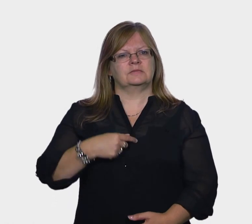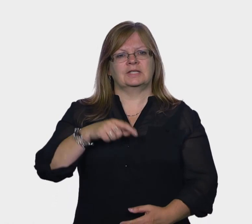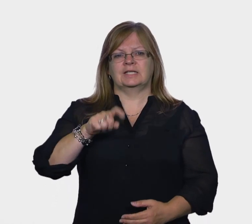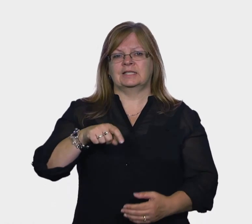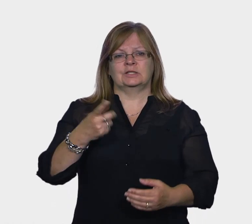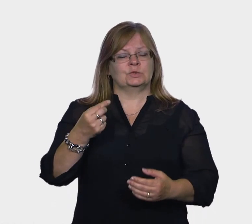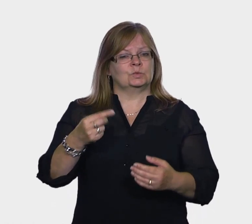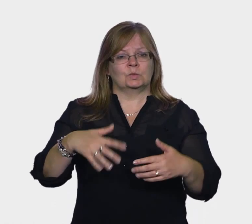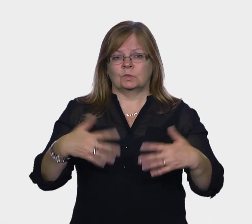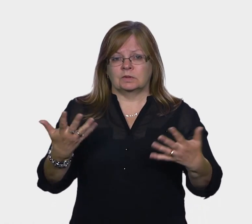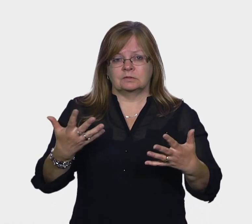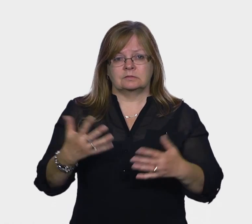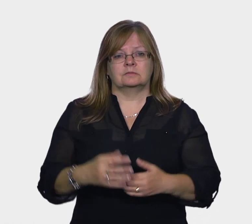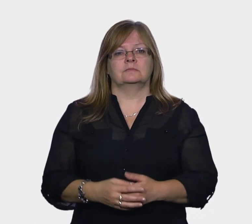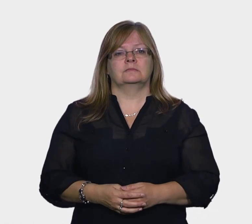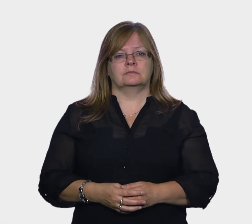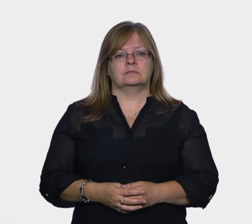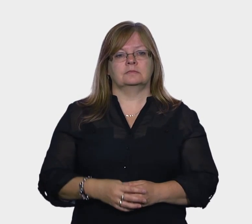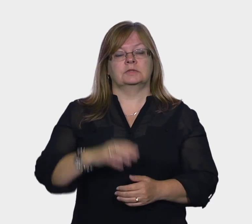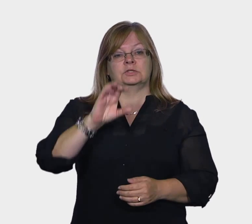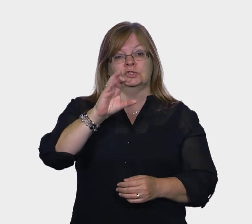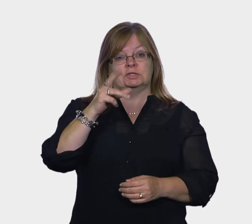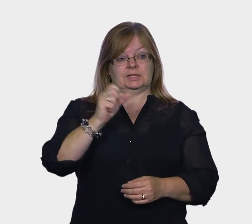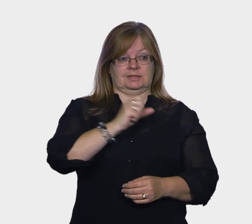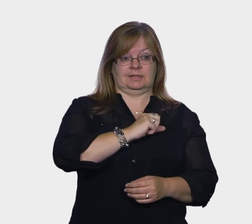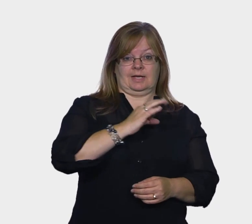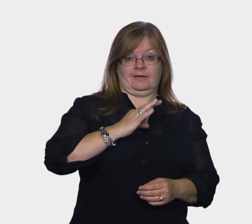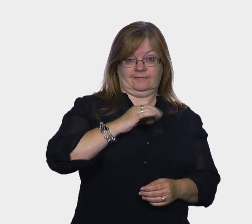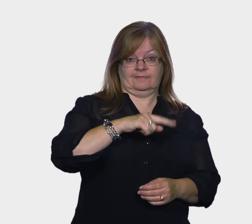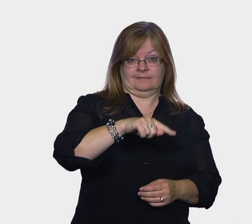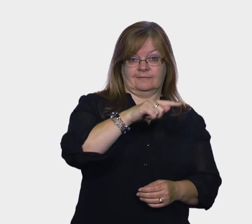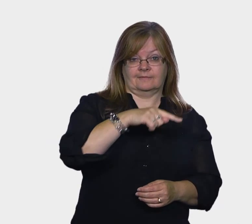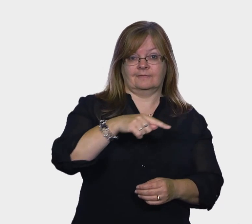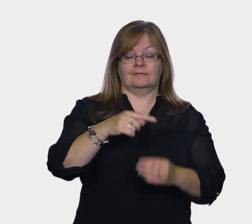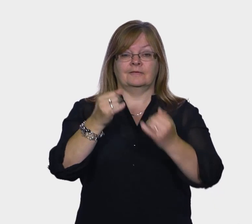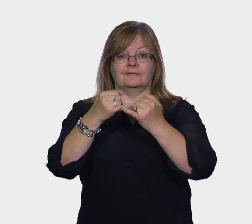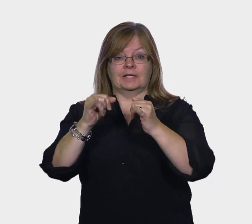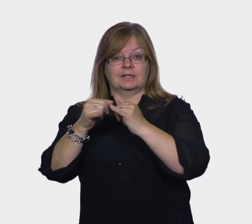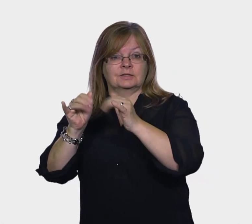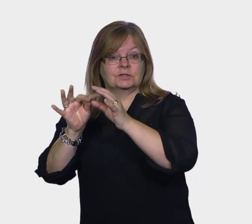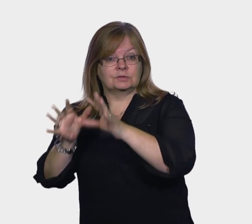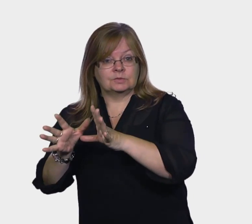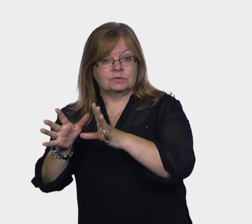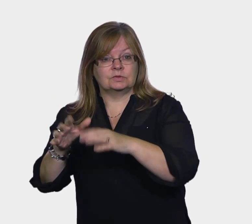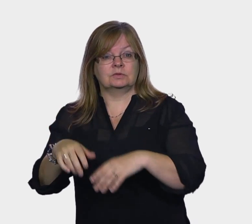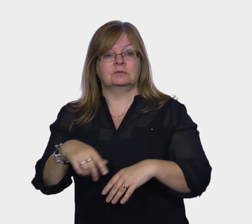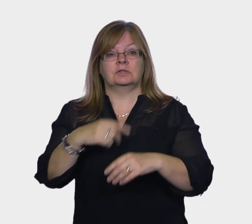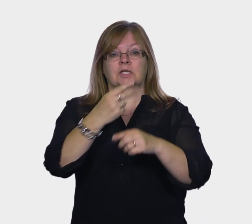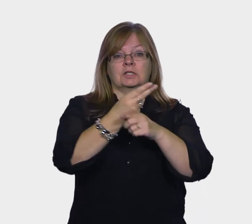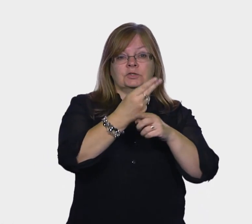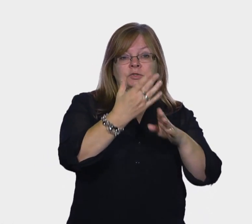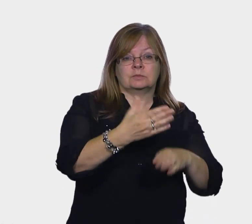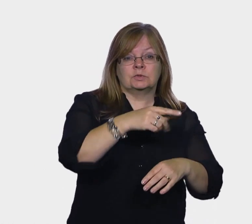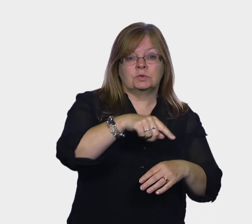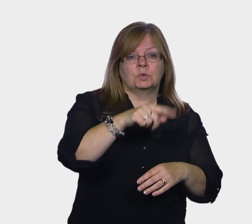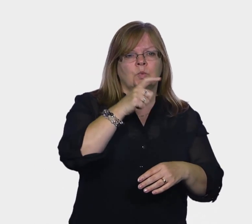What do I need to do? CHS staff, freelance interpreters and consumers